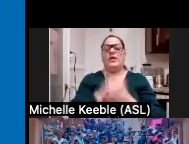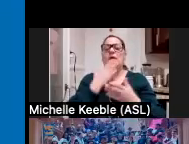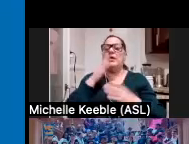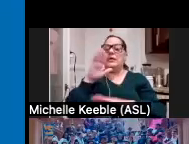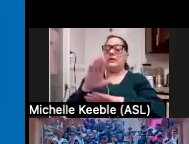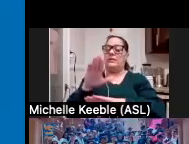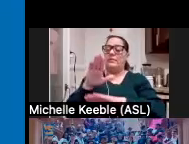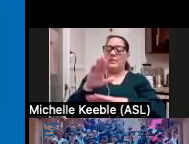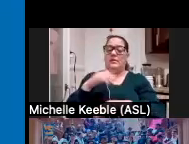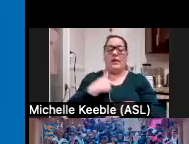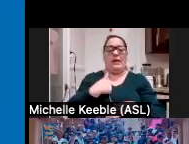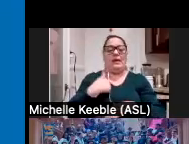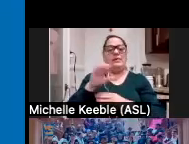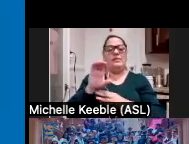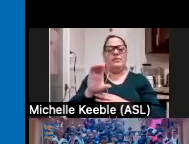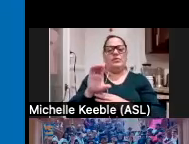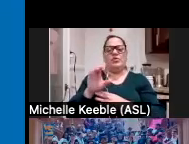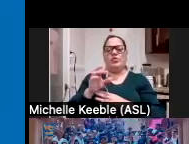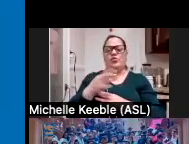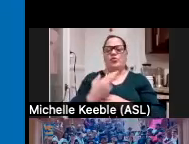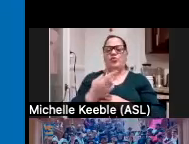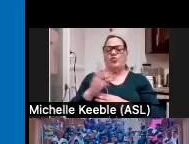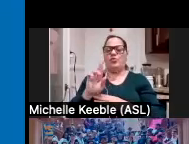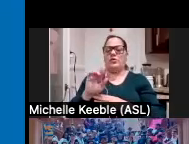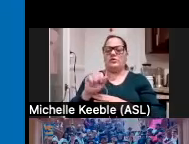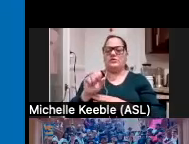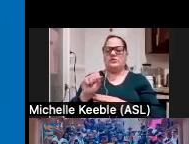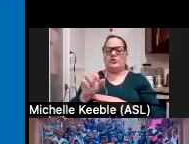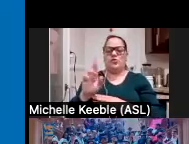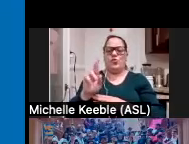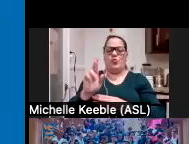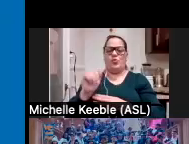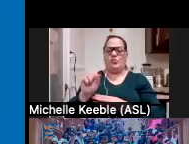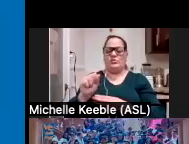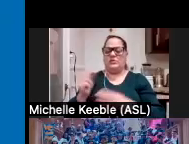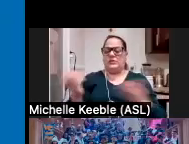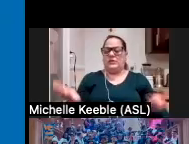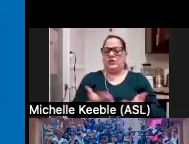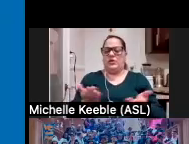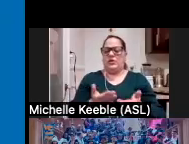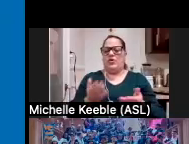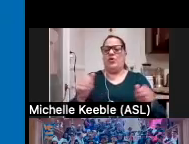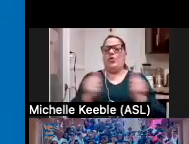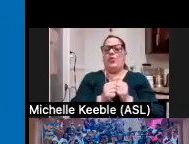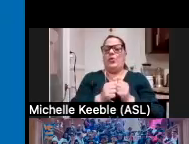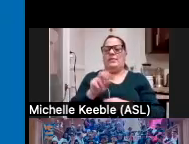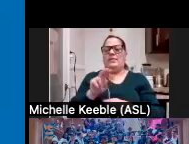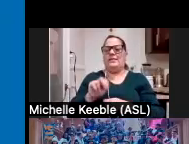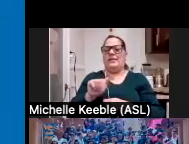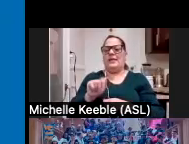I'm Chris Rosa and I'm proud to be here with my colleague Natalie Reyes to tell you about